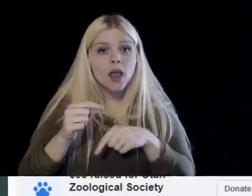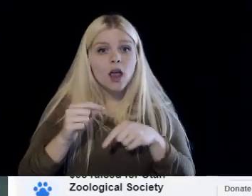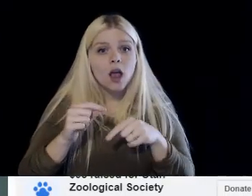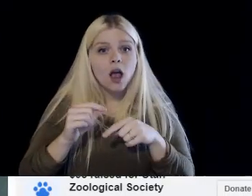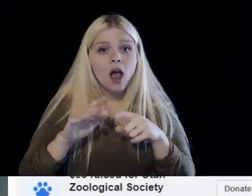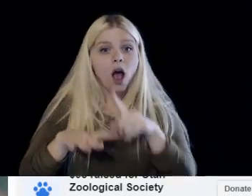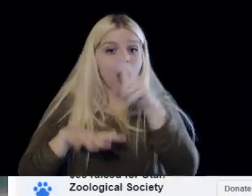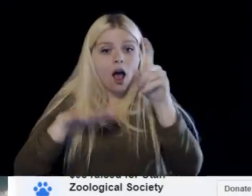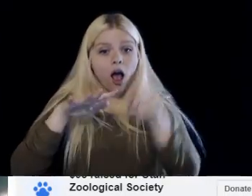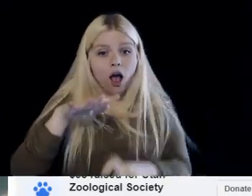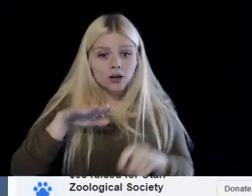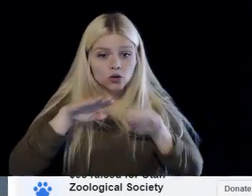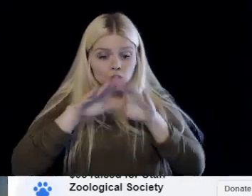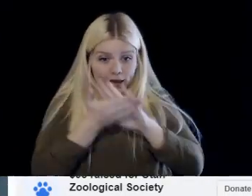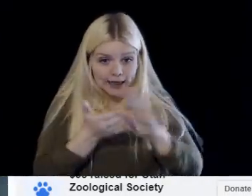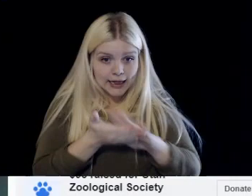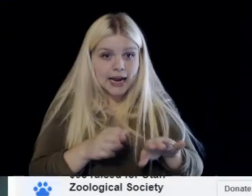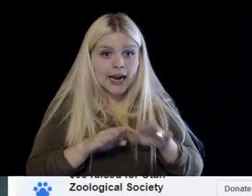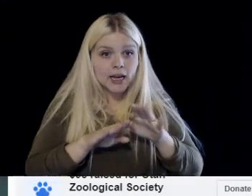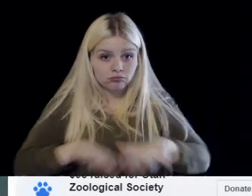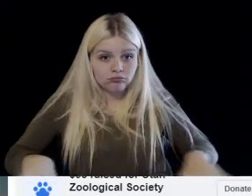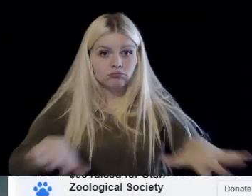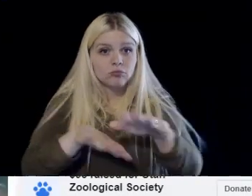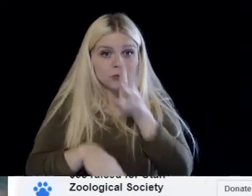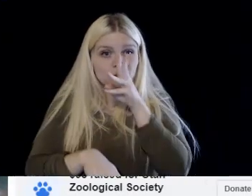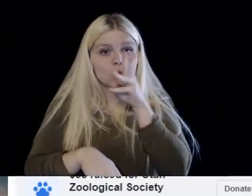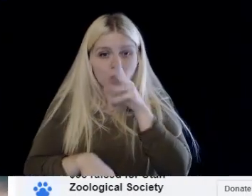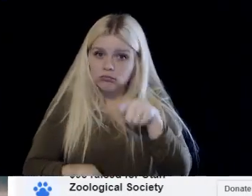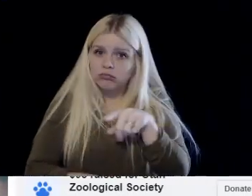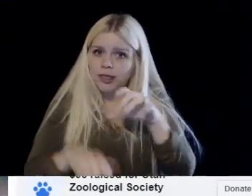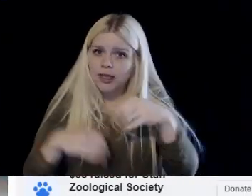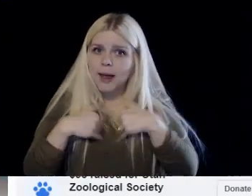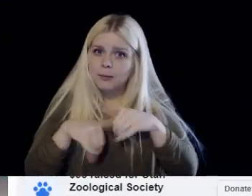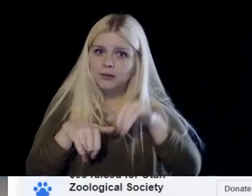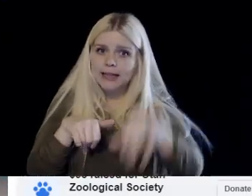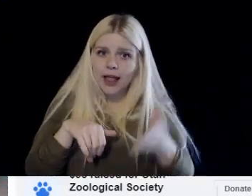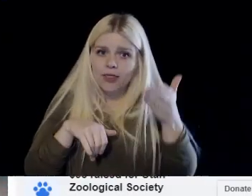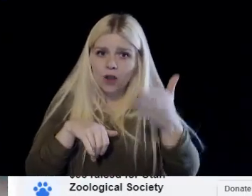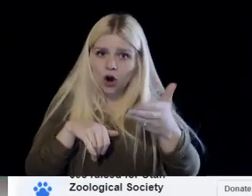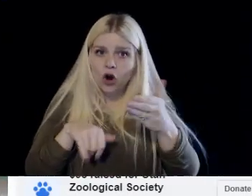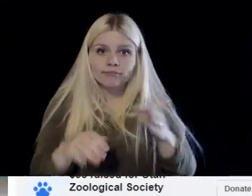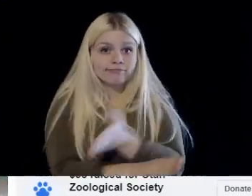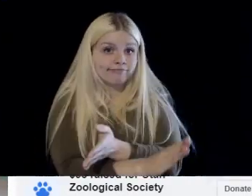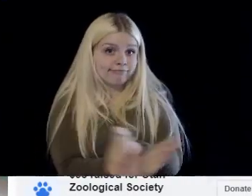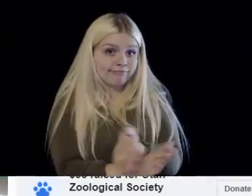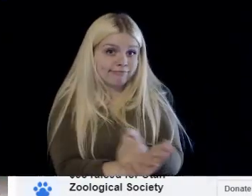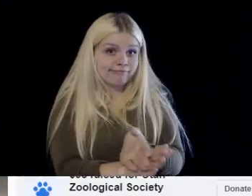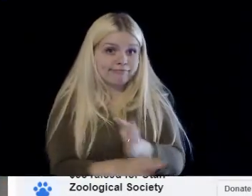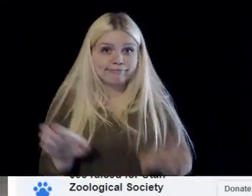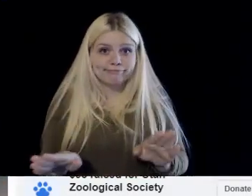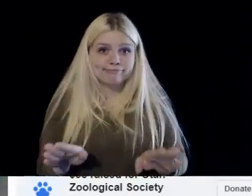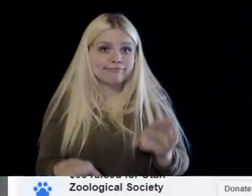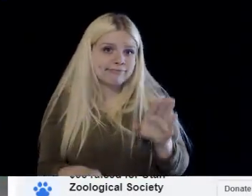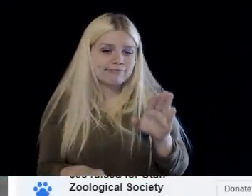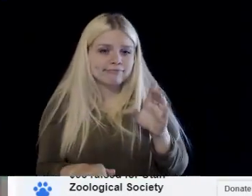Our divers do clean the pool with the animals in there. The seals and sea lions- certainly never with our polar bears.